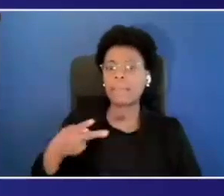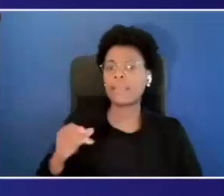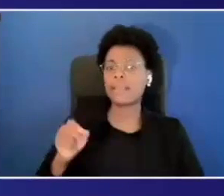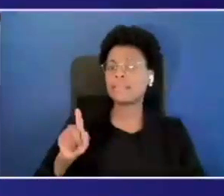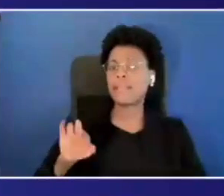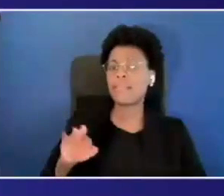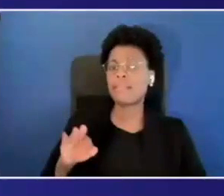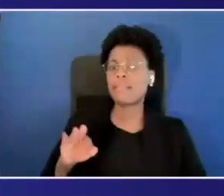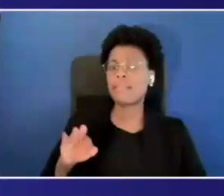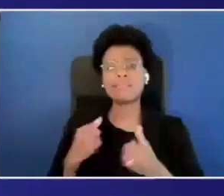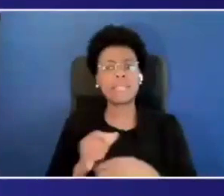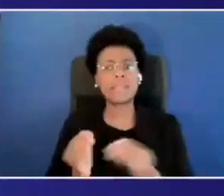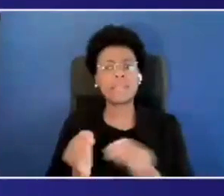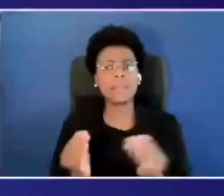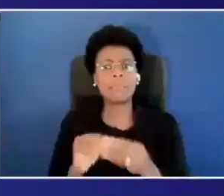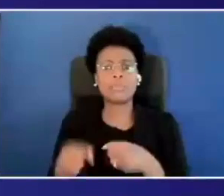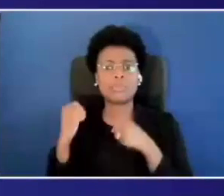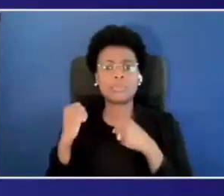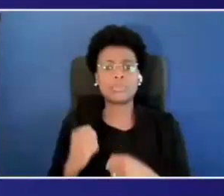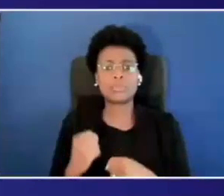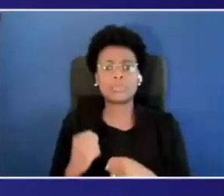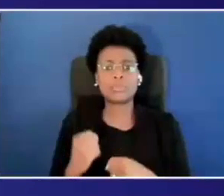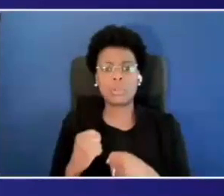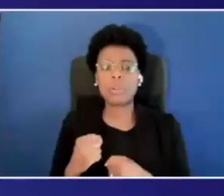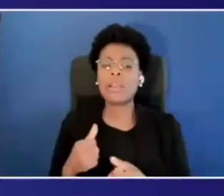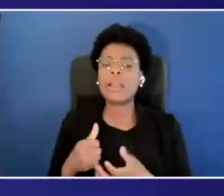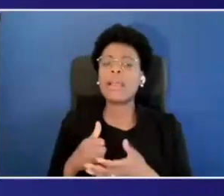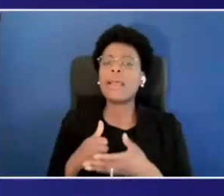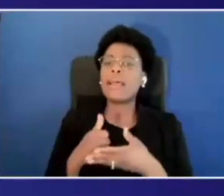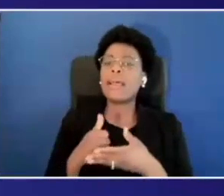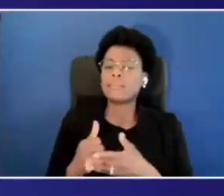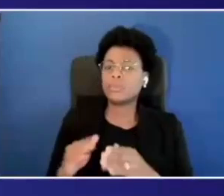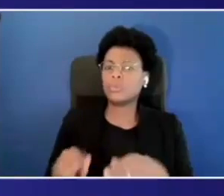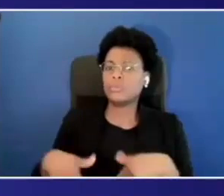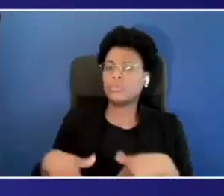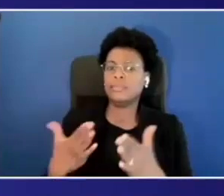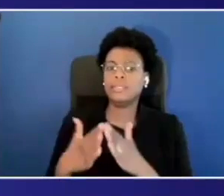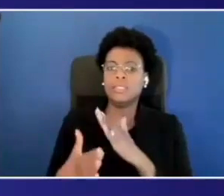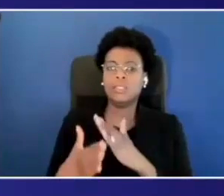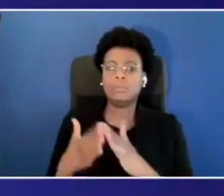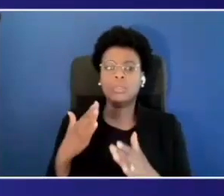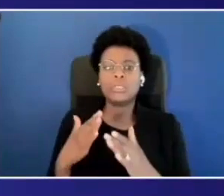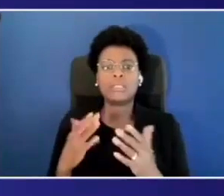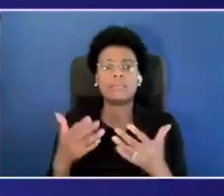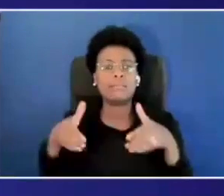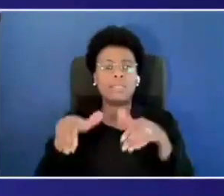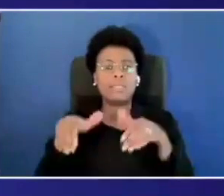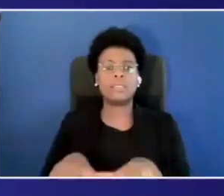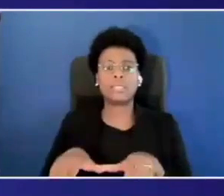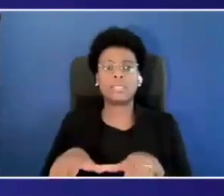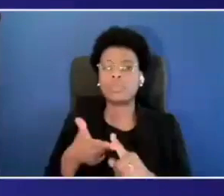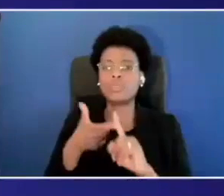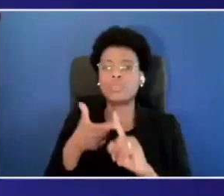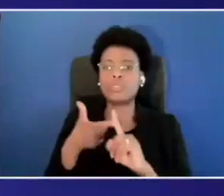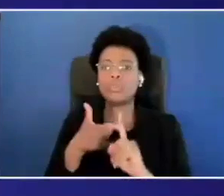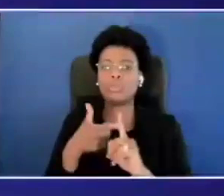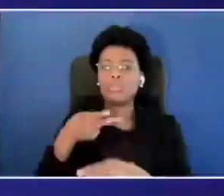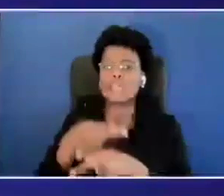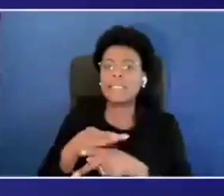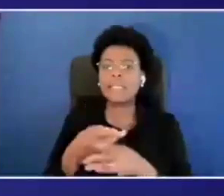Giving our communities a fighting chance to recruit and keep the public servants that rely on it every day.